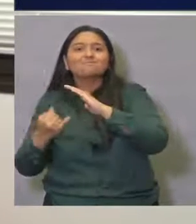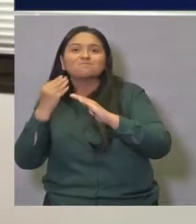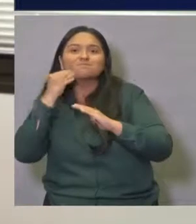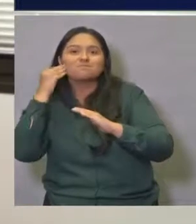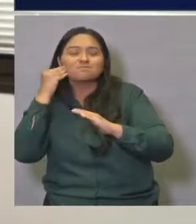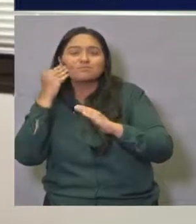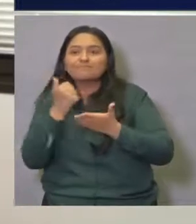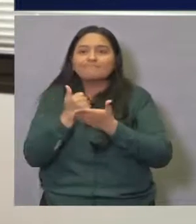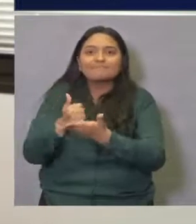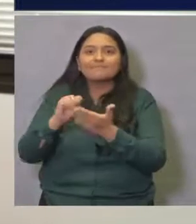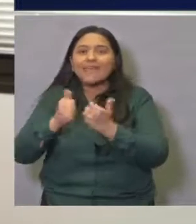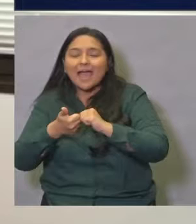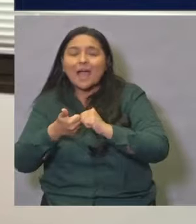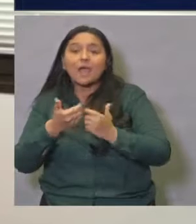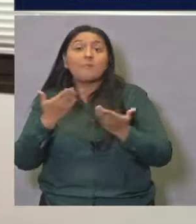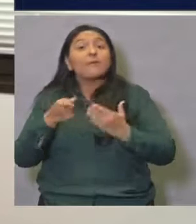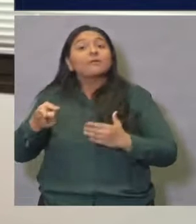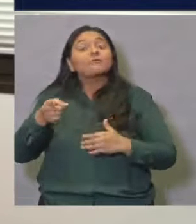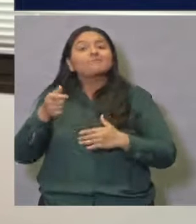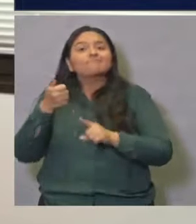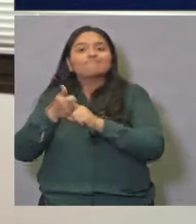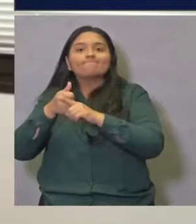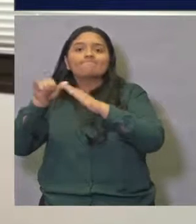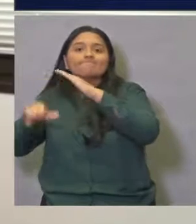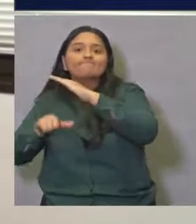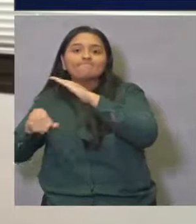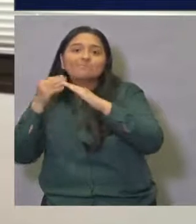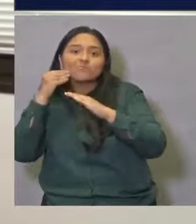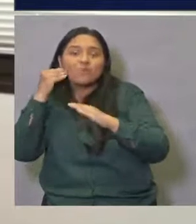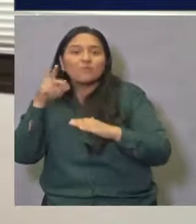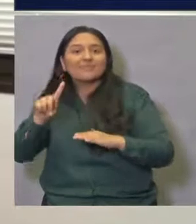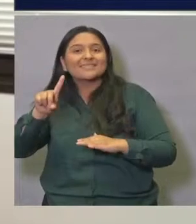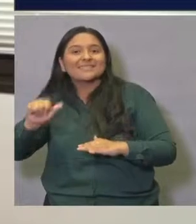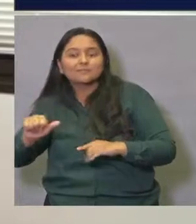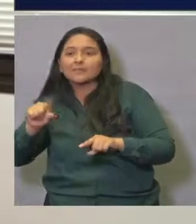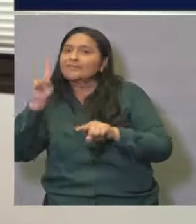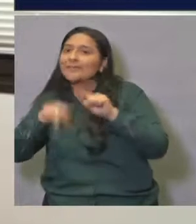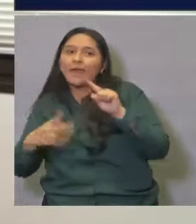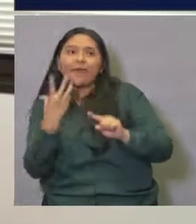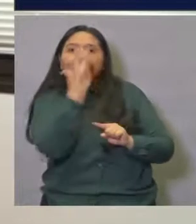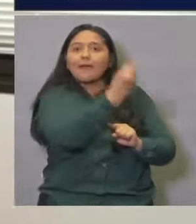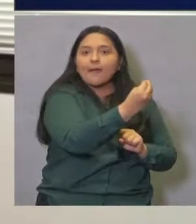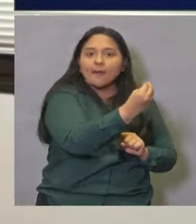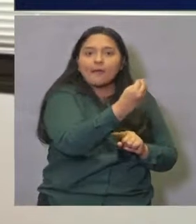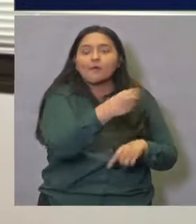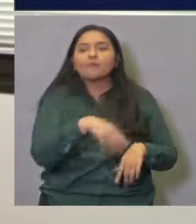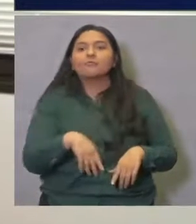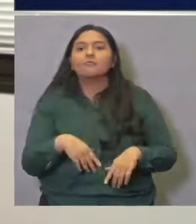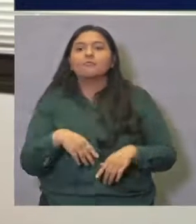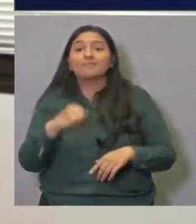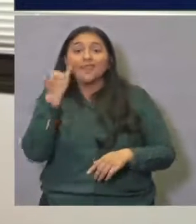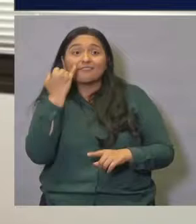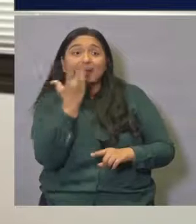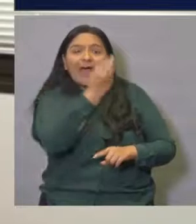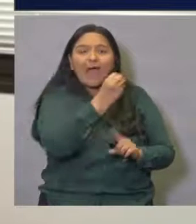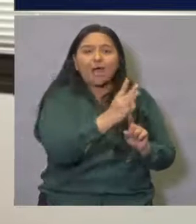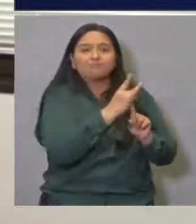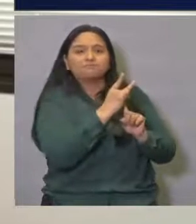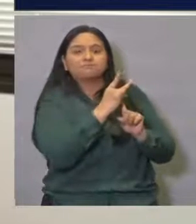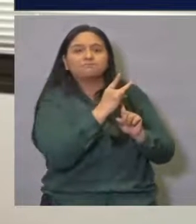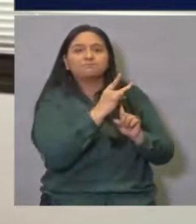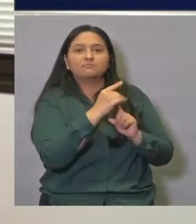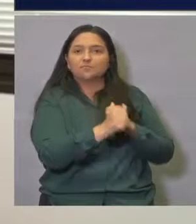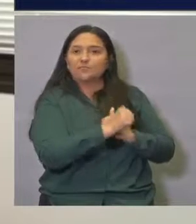PARA RECIBIR LA VACUNA, PERO